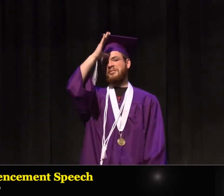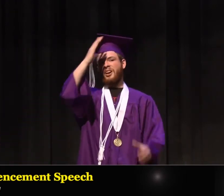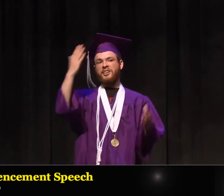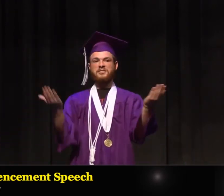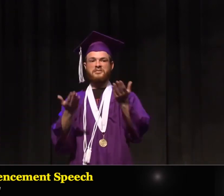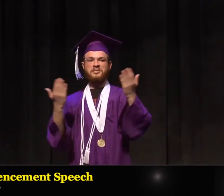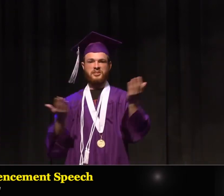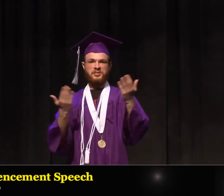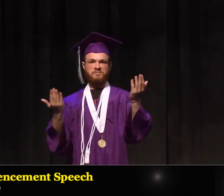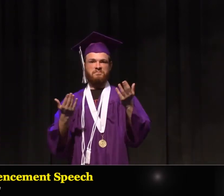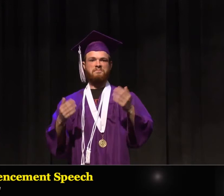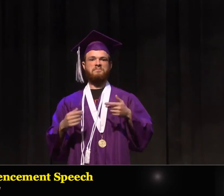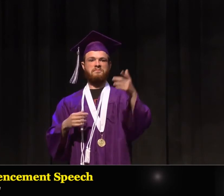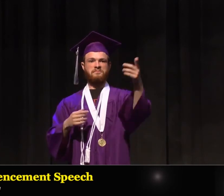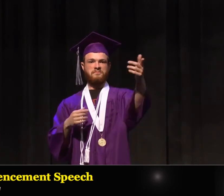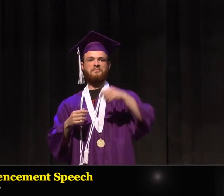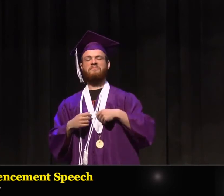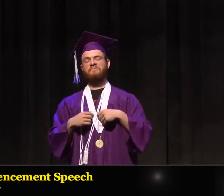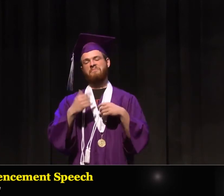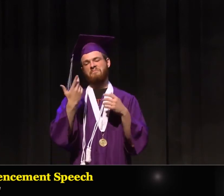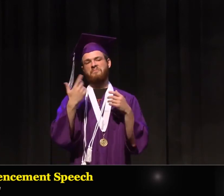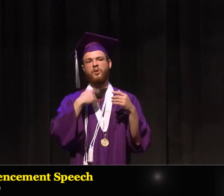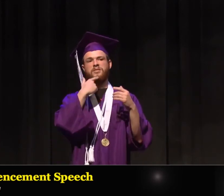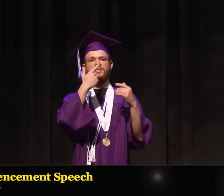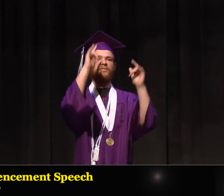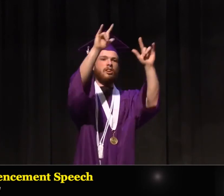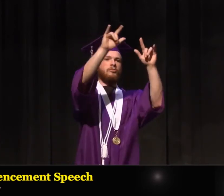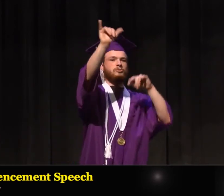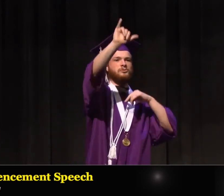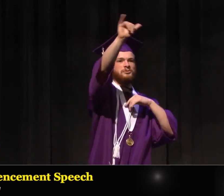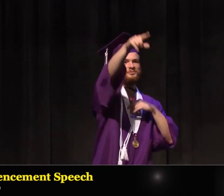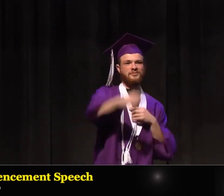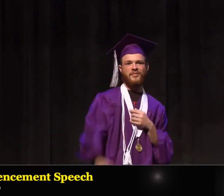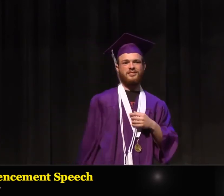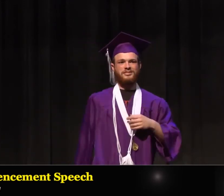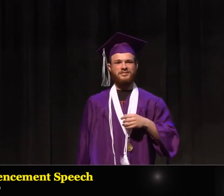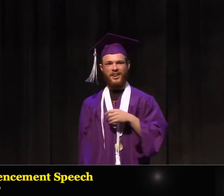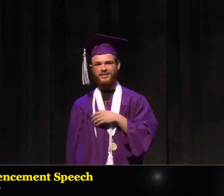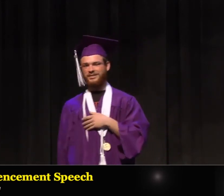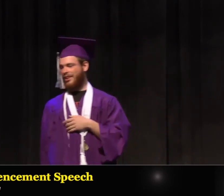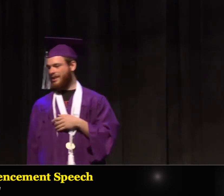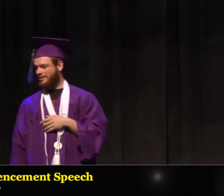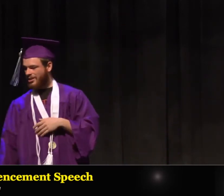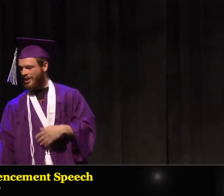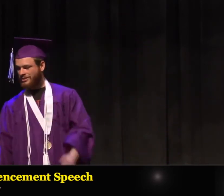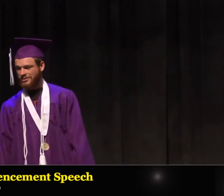My dad who's here, I want to say, I love you, too.